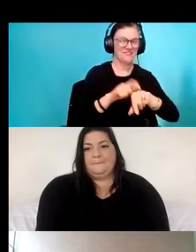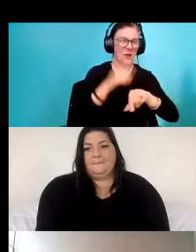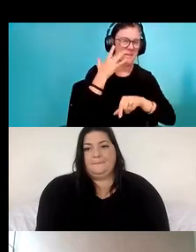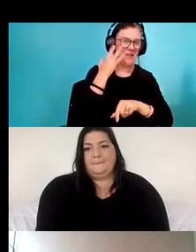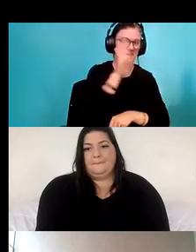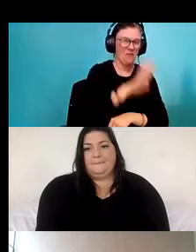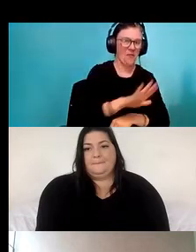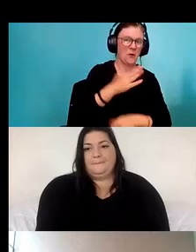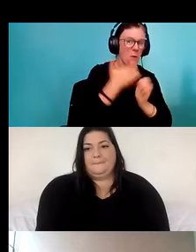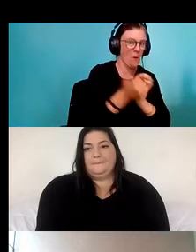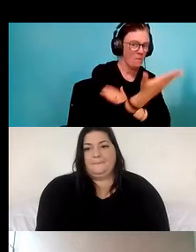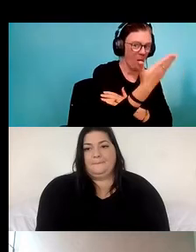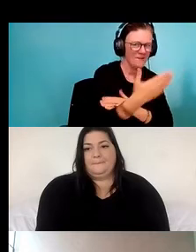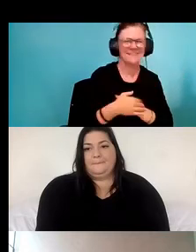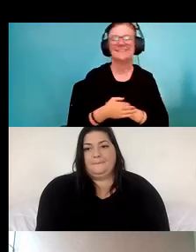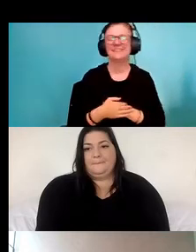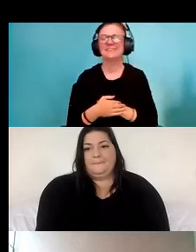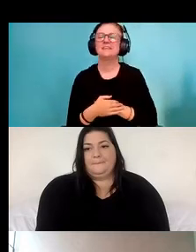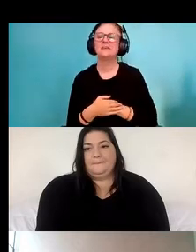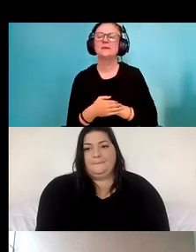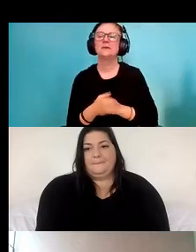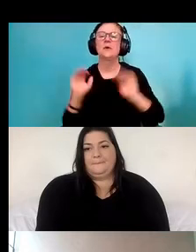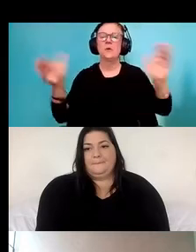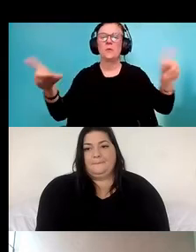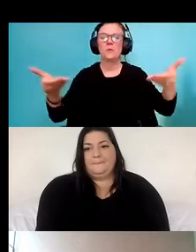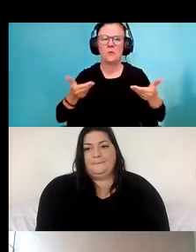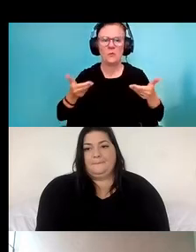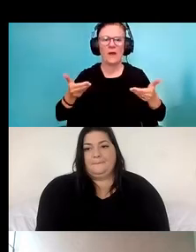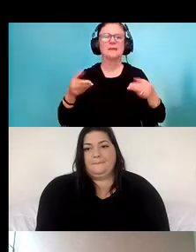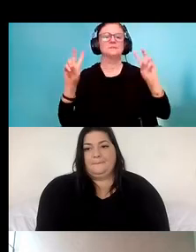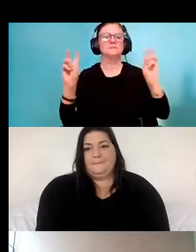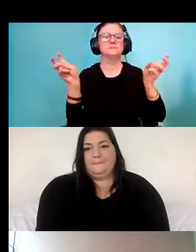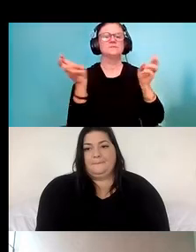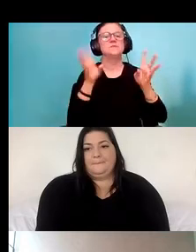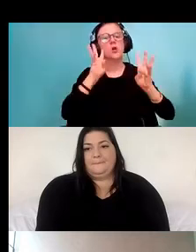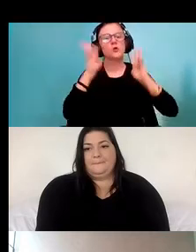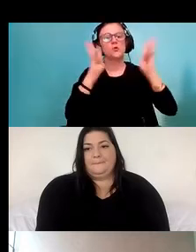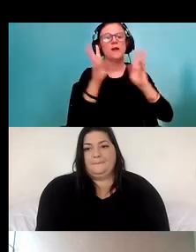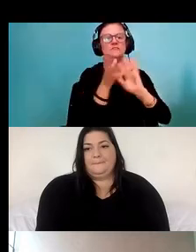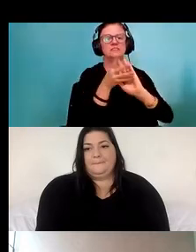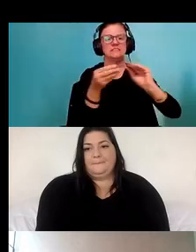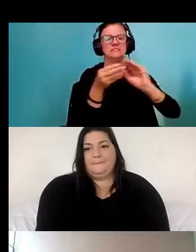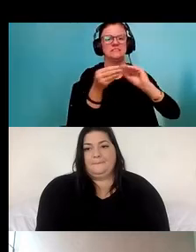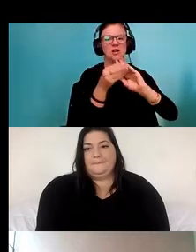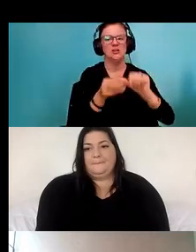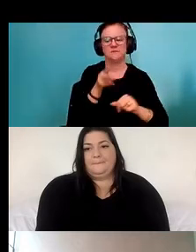Welcome to today's webinar, Crafting Narratives-- Telling the Story Behind Your Data.